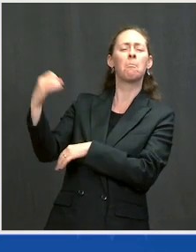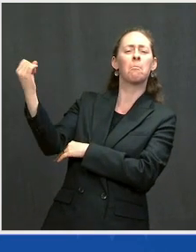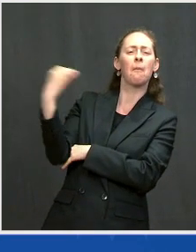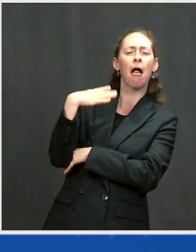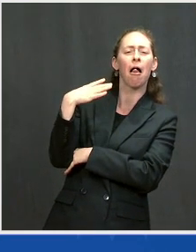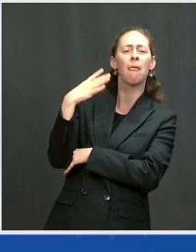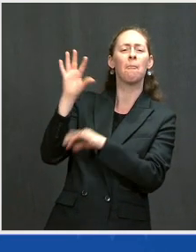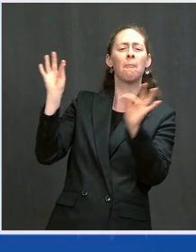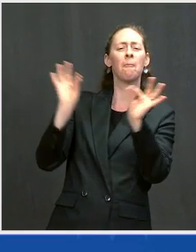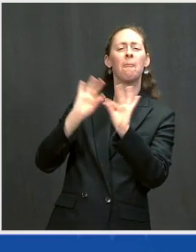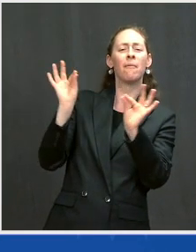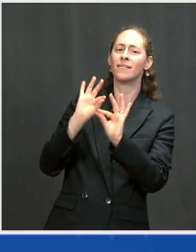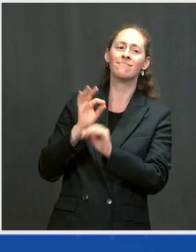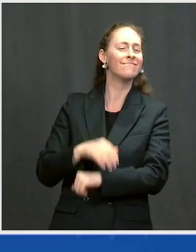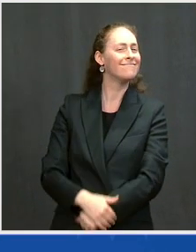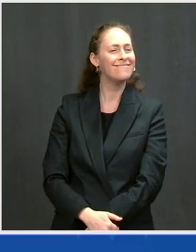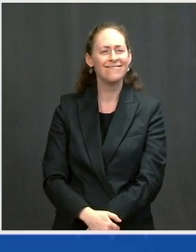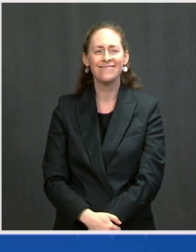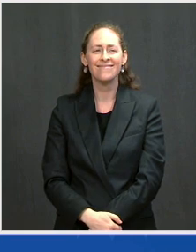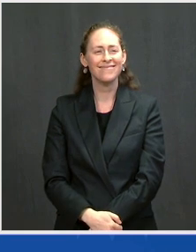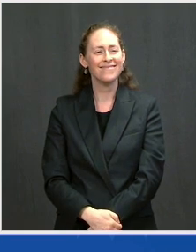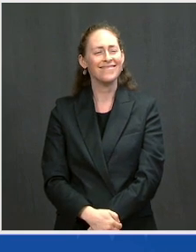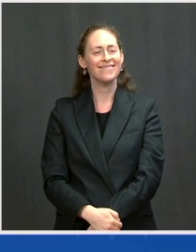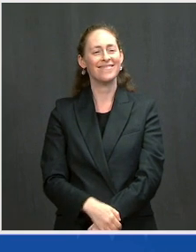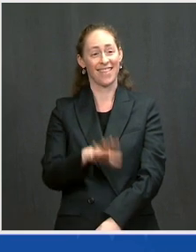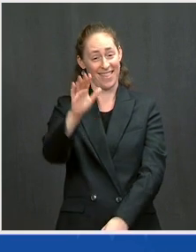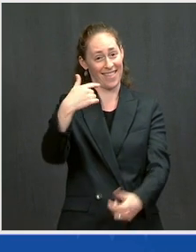I was going to make a joke about the post office, but decided not to do that.